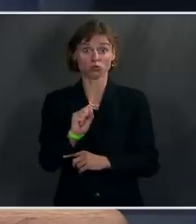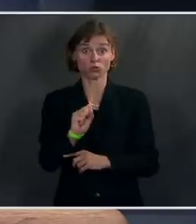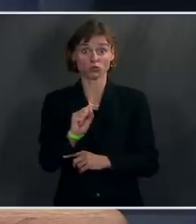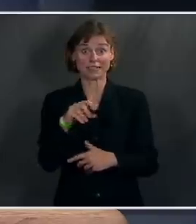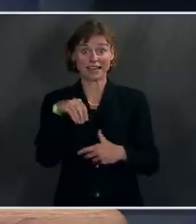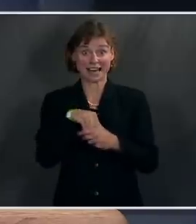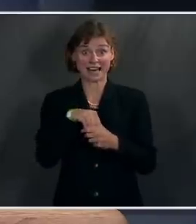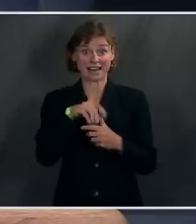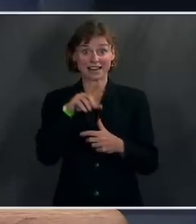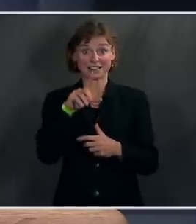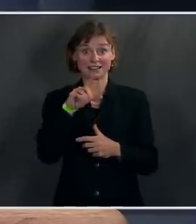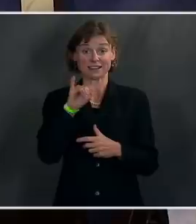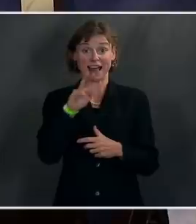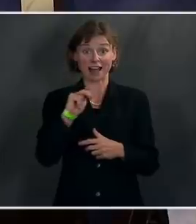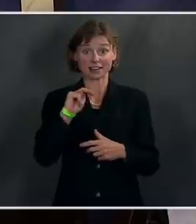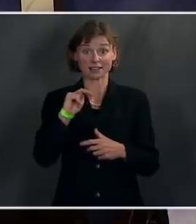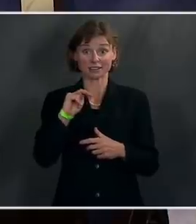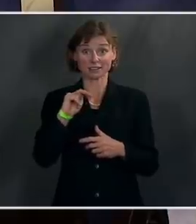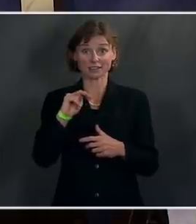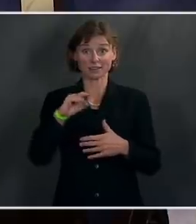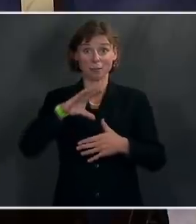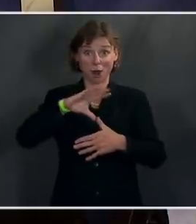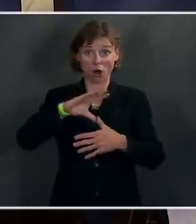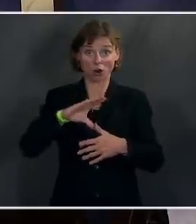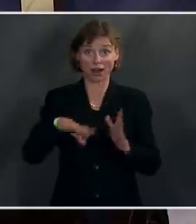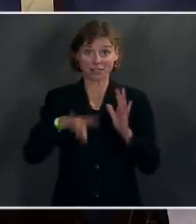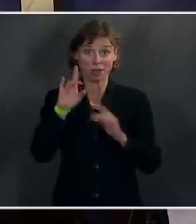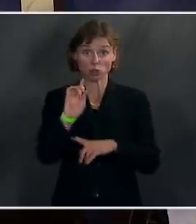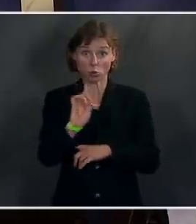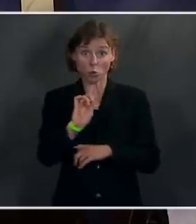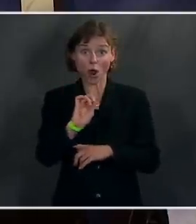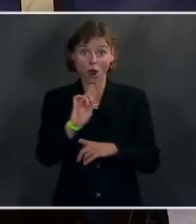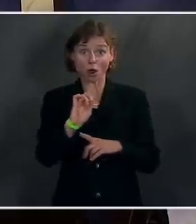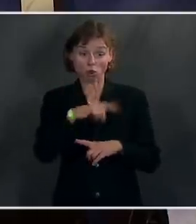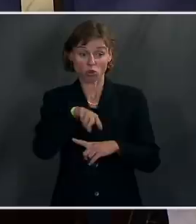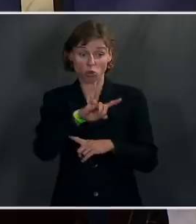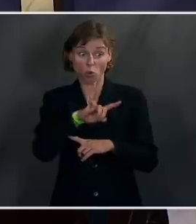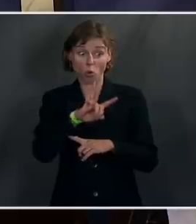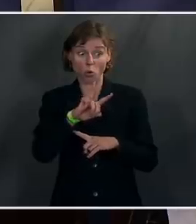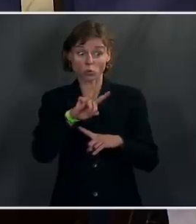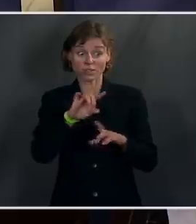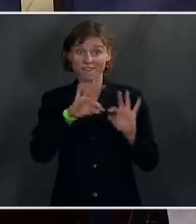especially in the countries where people have come from. What is the Biden administration's message